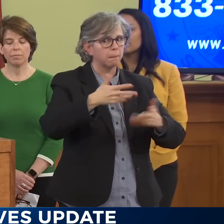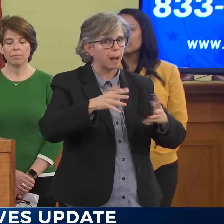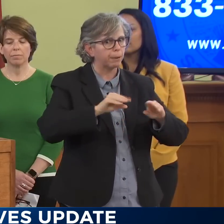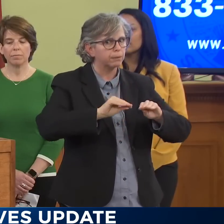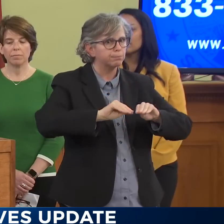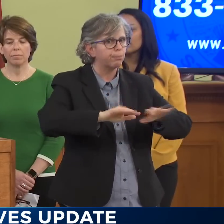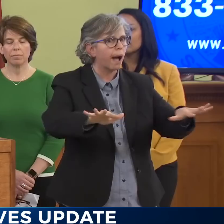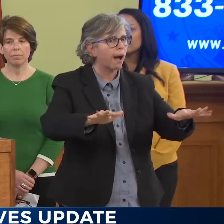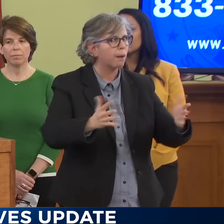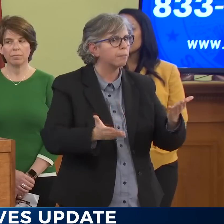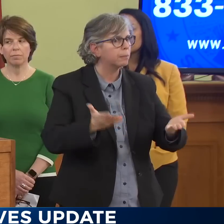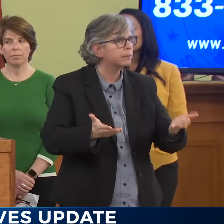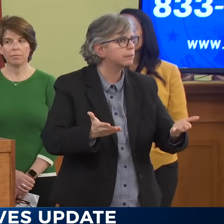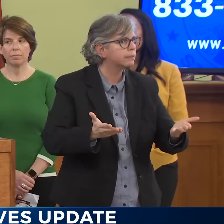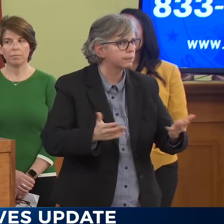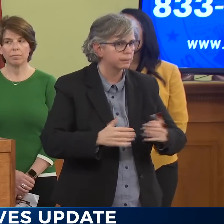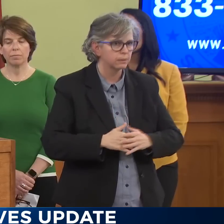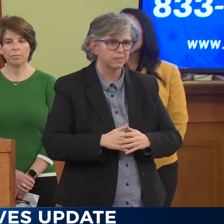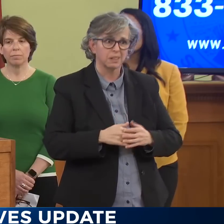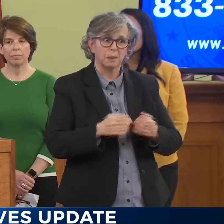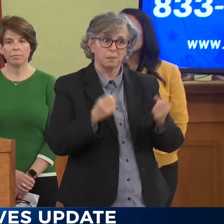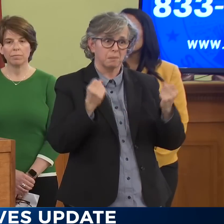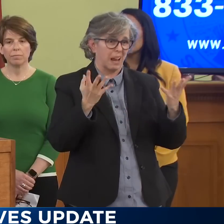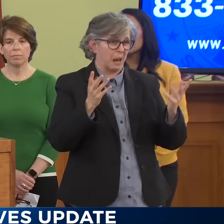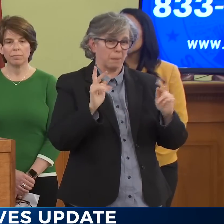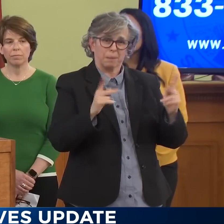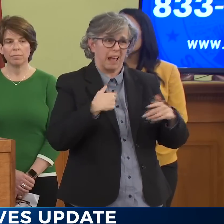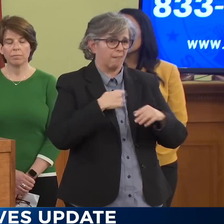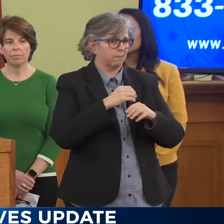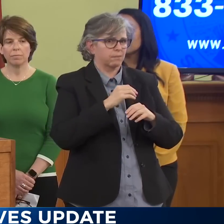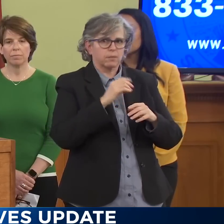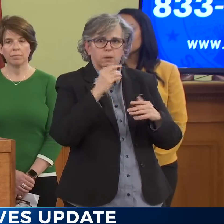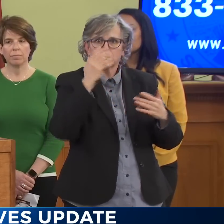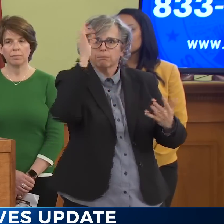HAVE THE VIRUS, THEY ARE WALKING AROUND IN OHIO.